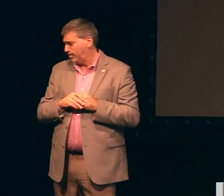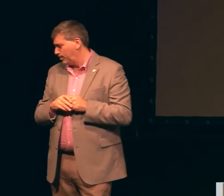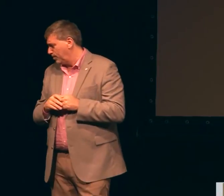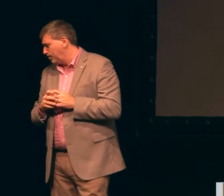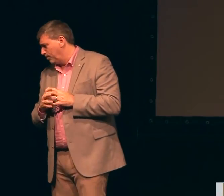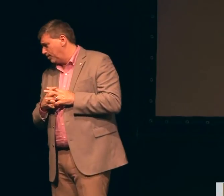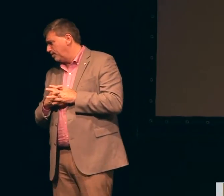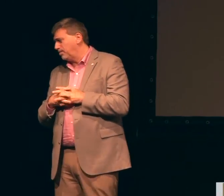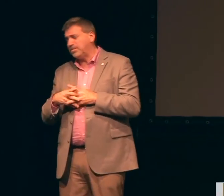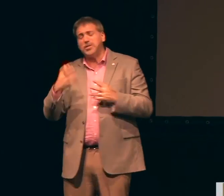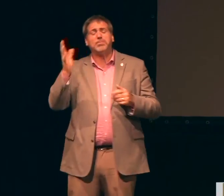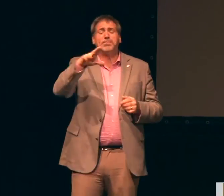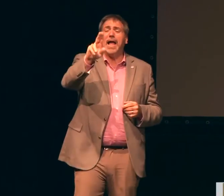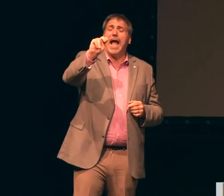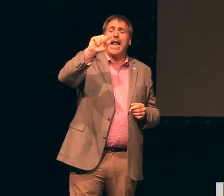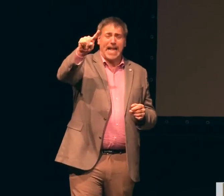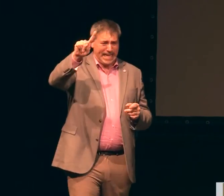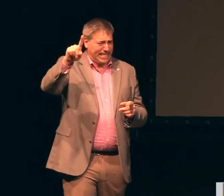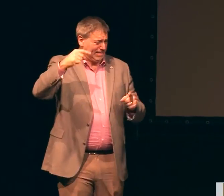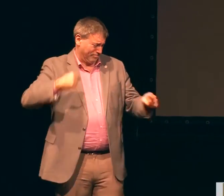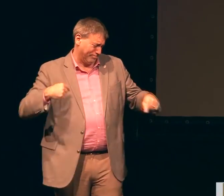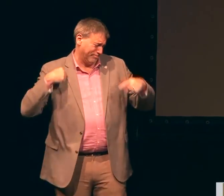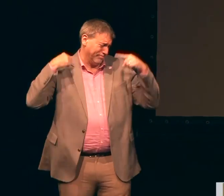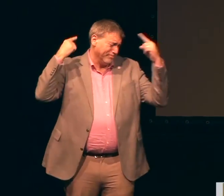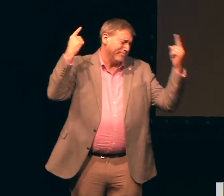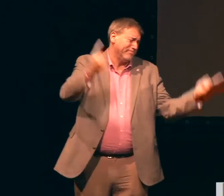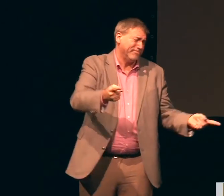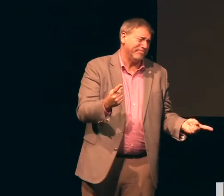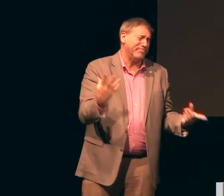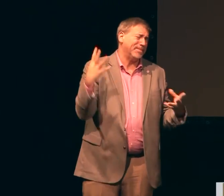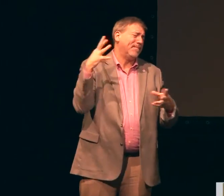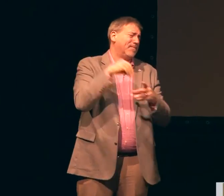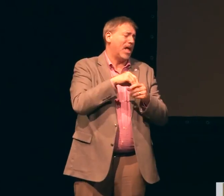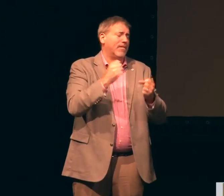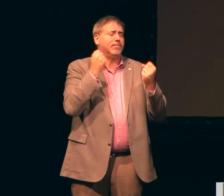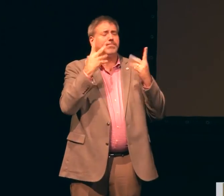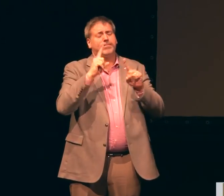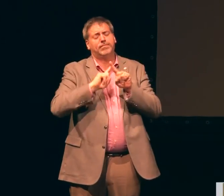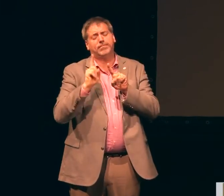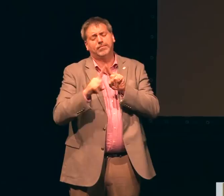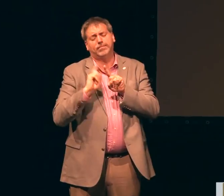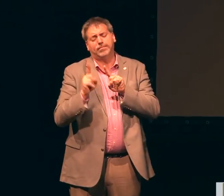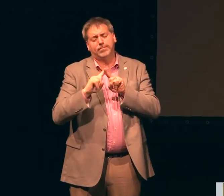from destroying it. The NAD for many years has